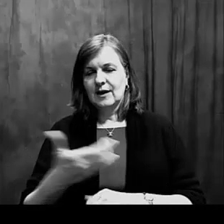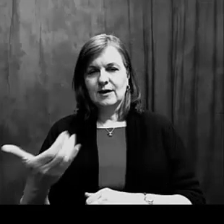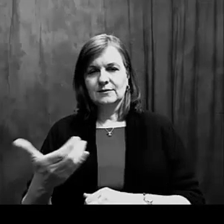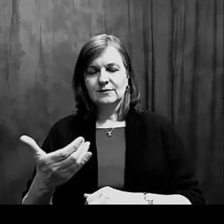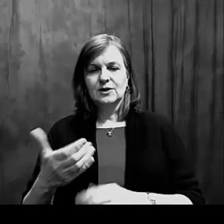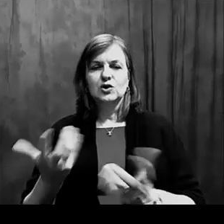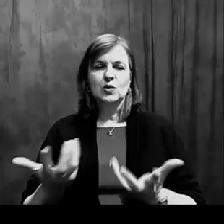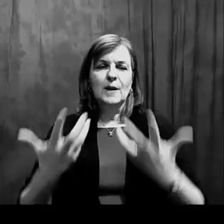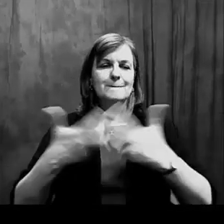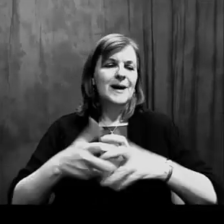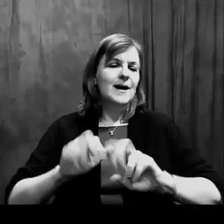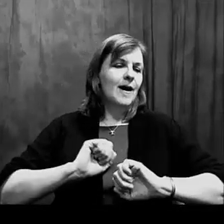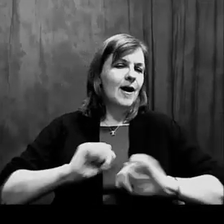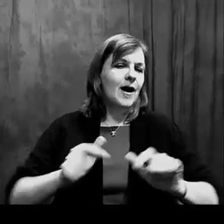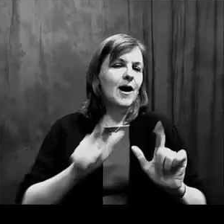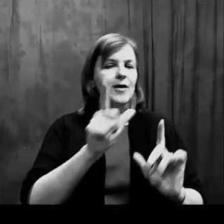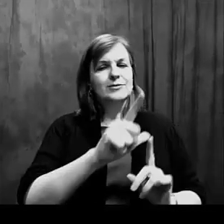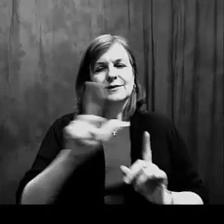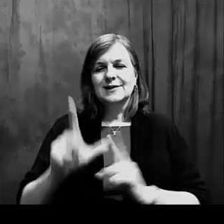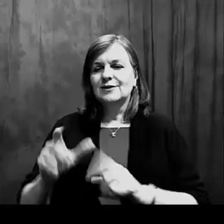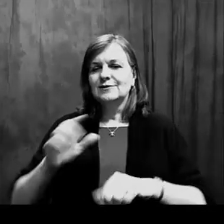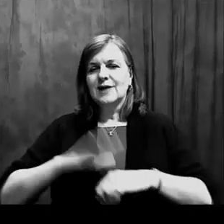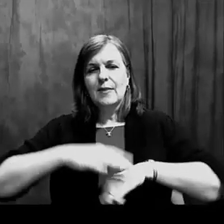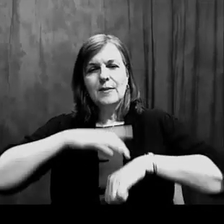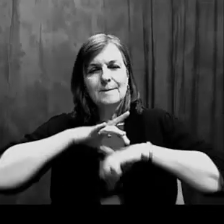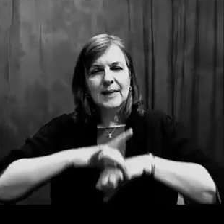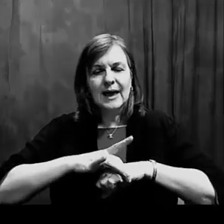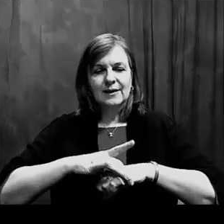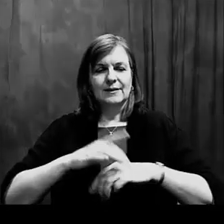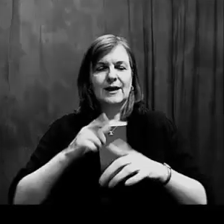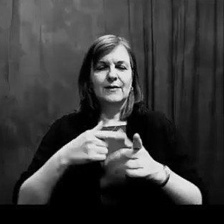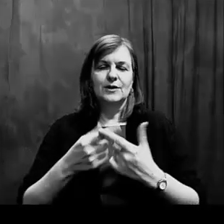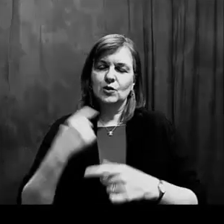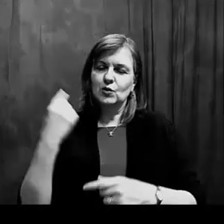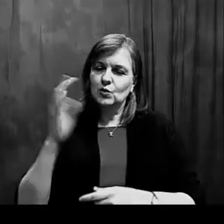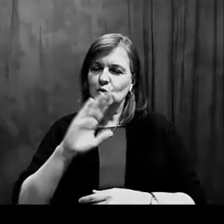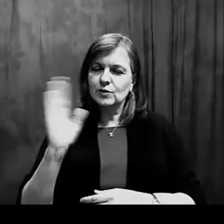get a 3 to 1 phenotype